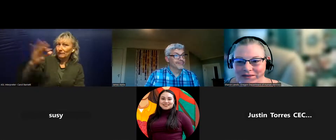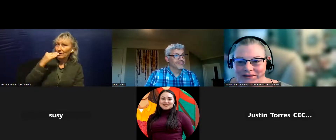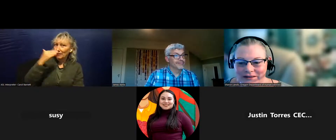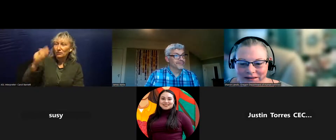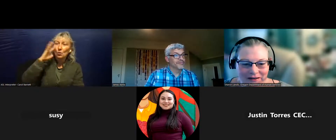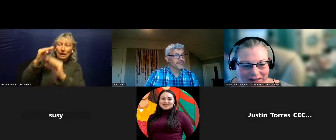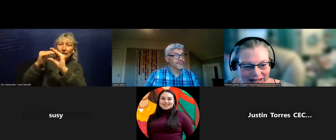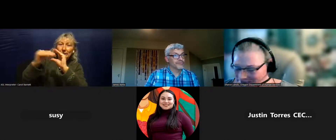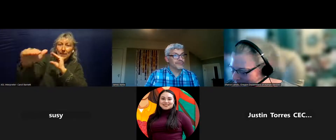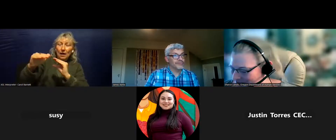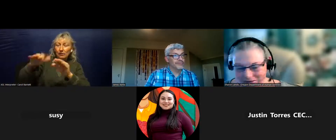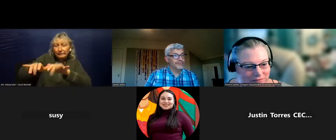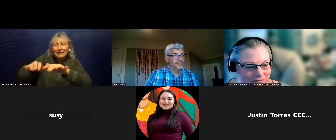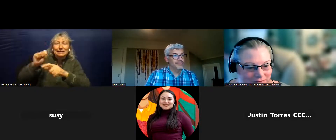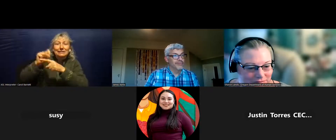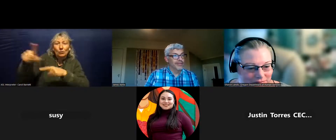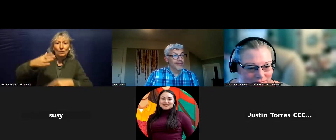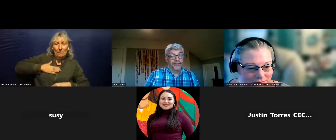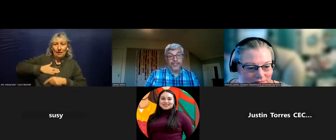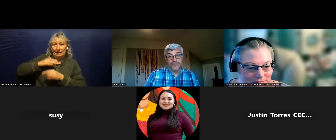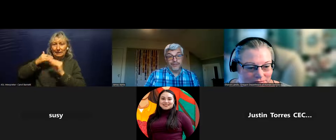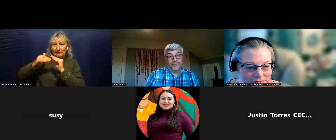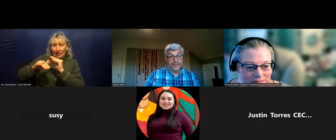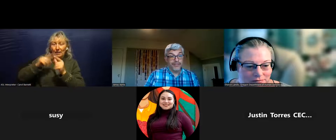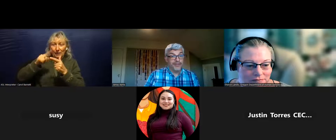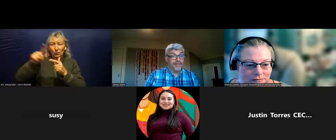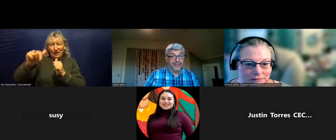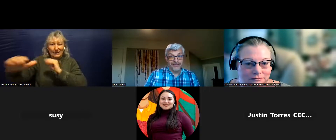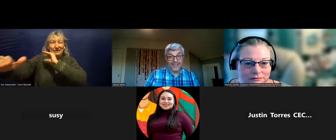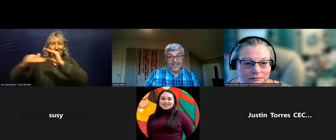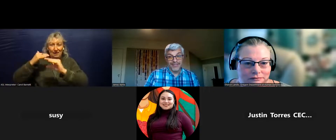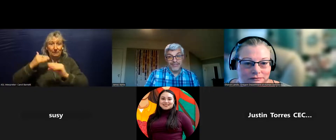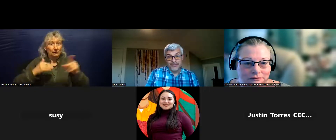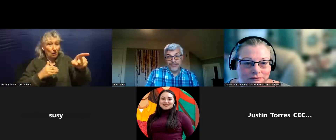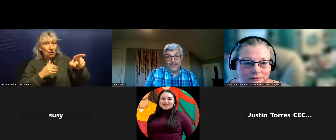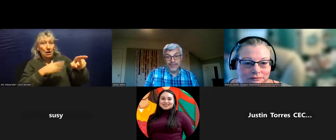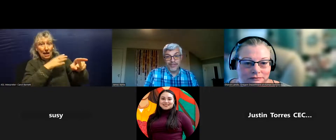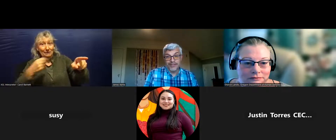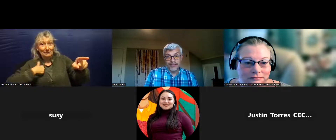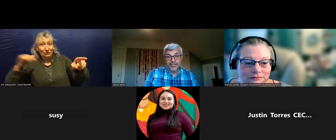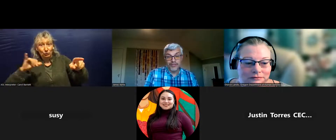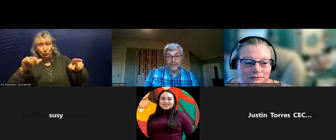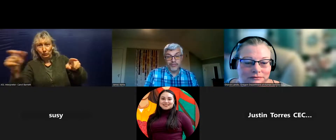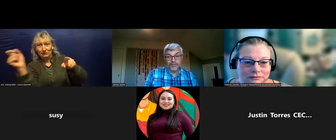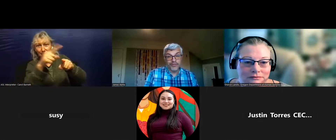can send that to you this afternoon. I also answered your question in the chat about setting up time so perfect. Thank you.